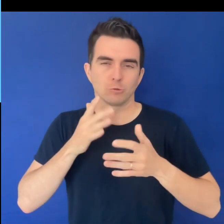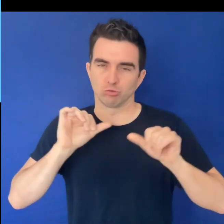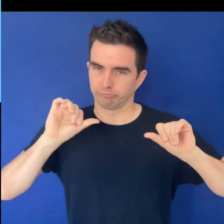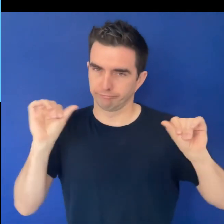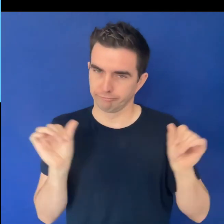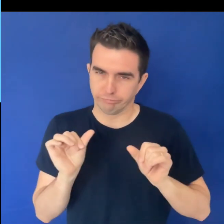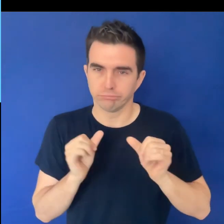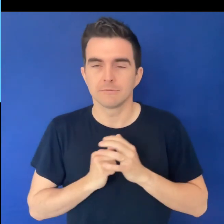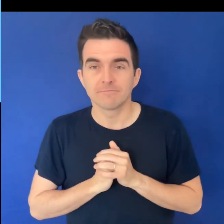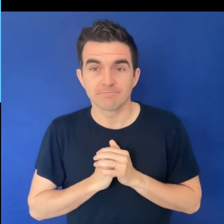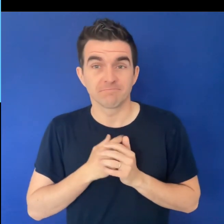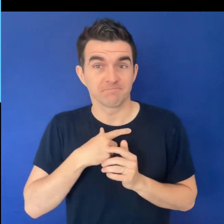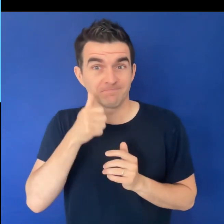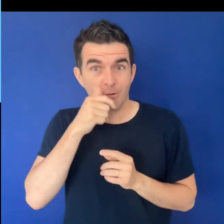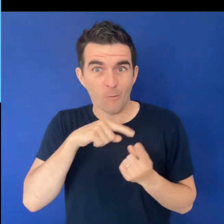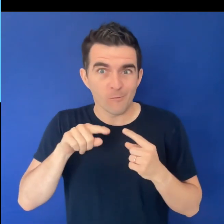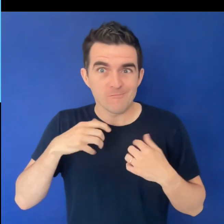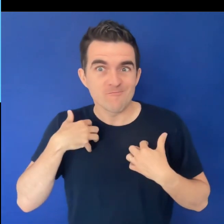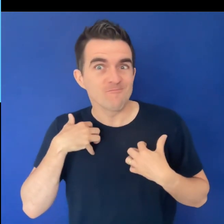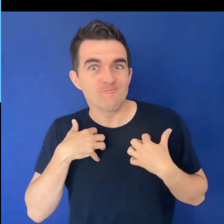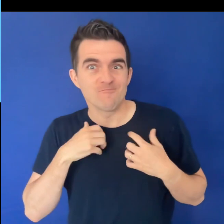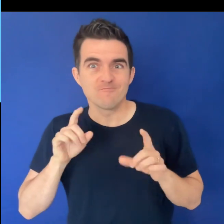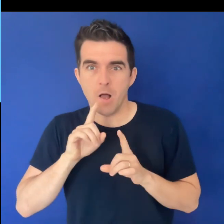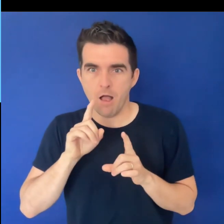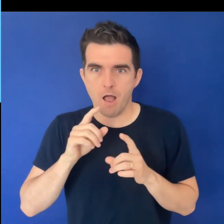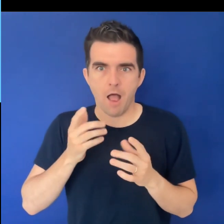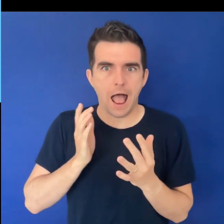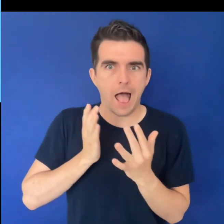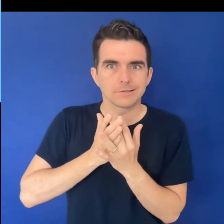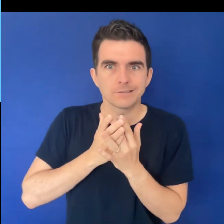as I know you’re here to find out about cool upcoming accessible video games.